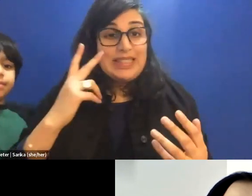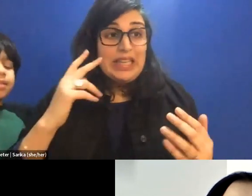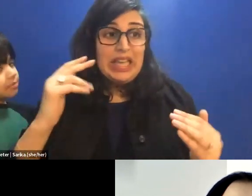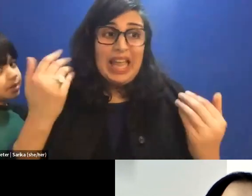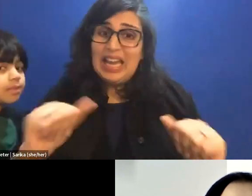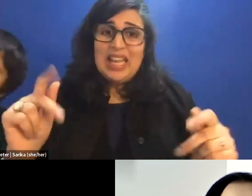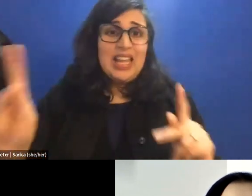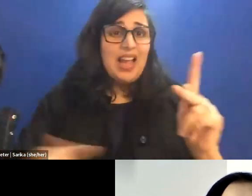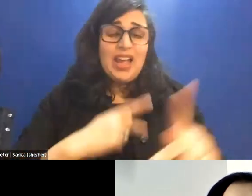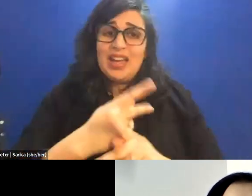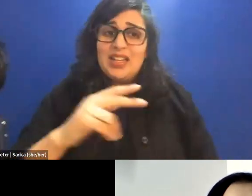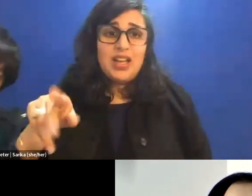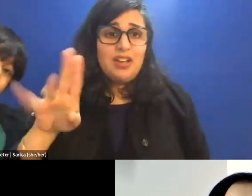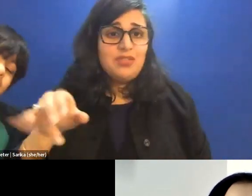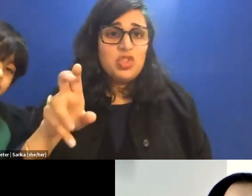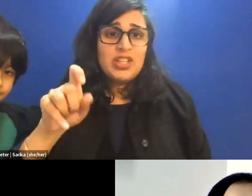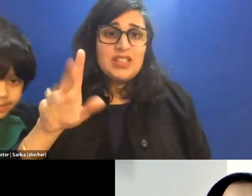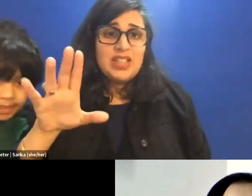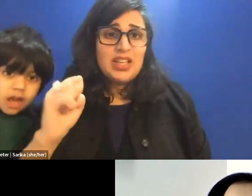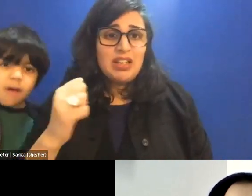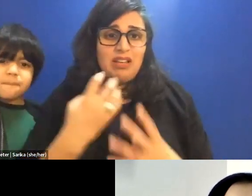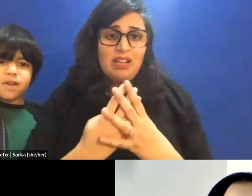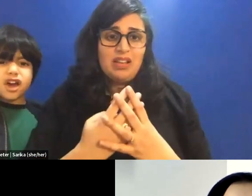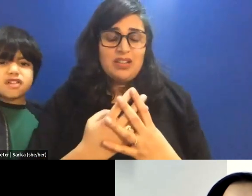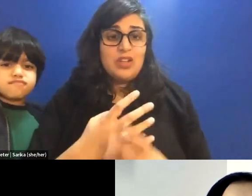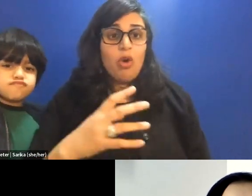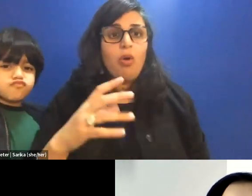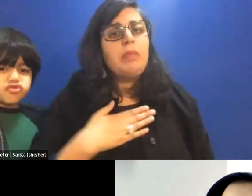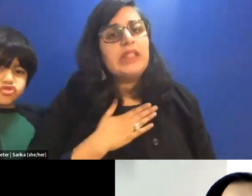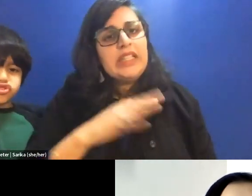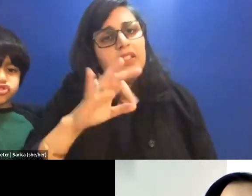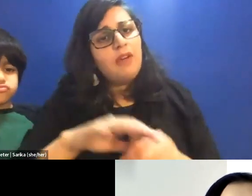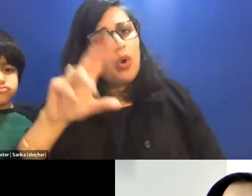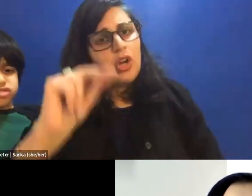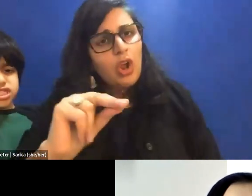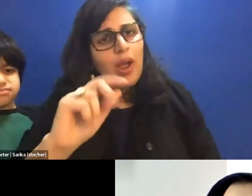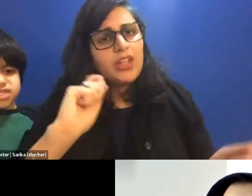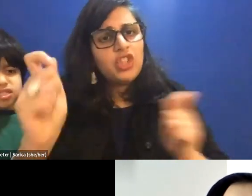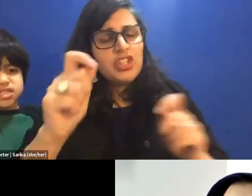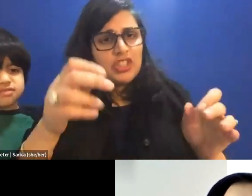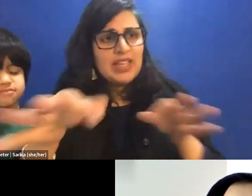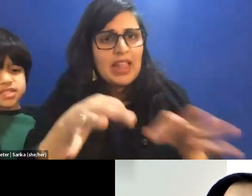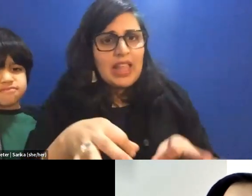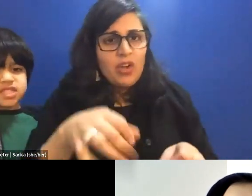accountable. Doesn't believe that our black community members will ever see equal justice. And so I